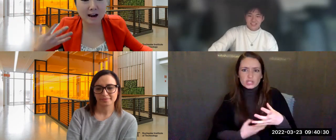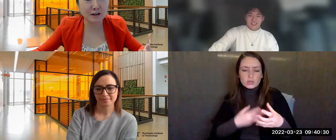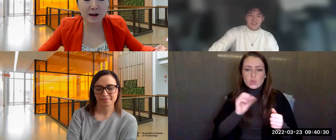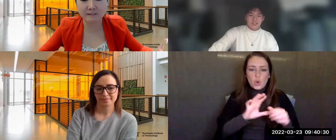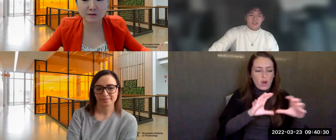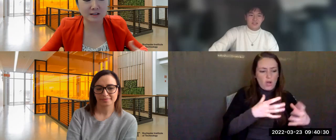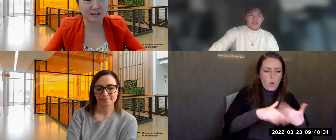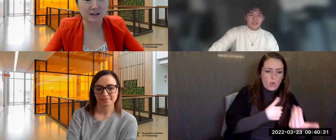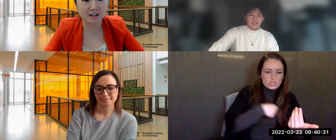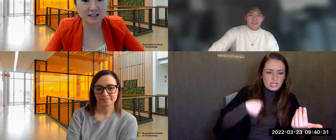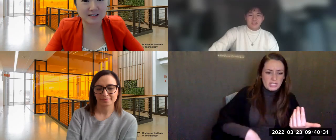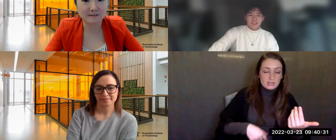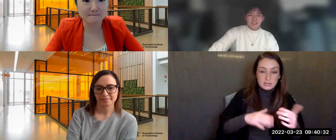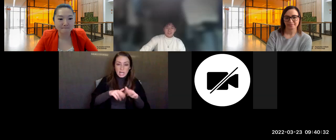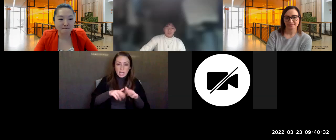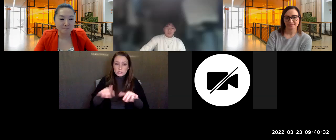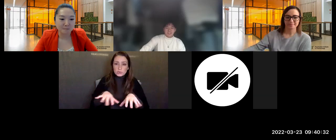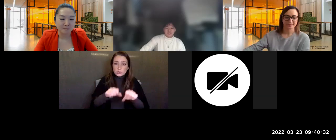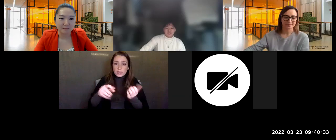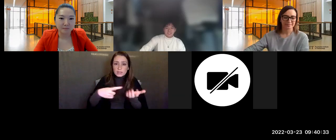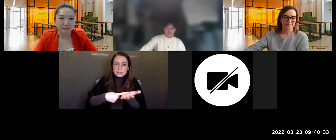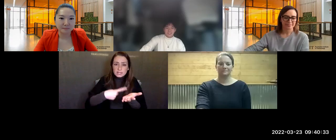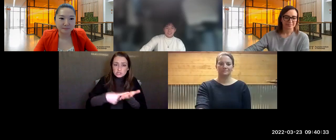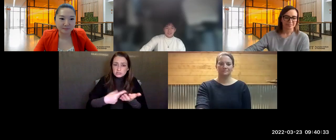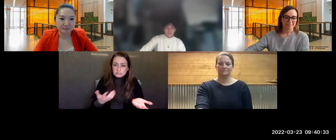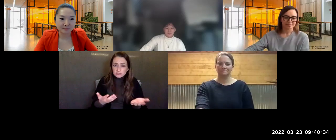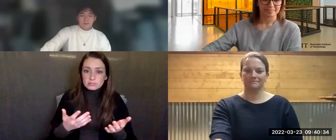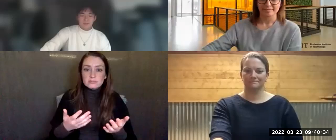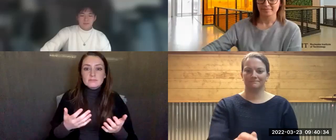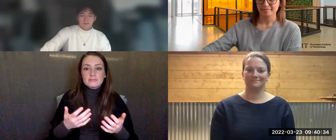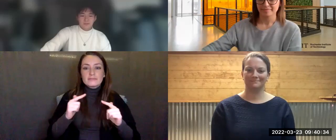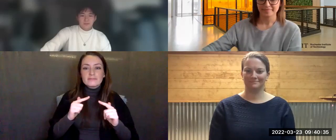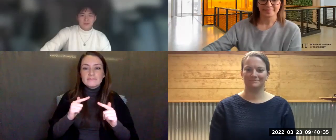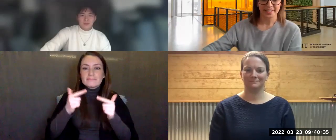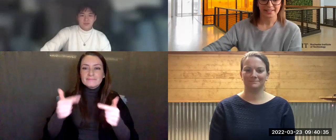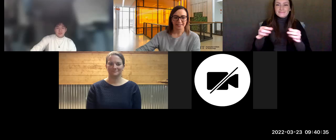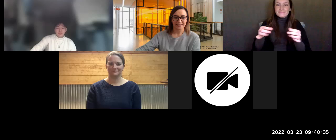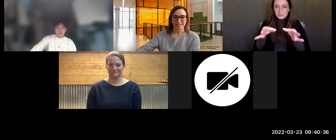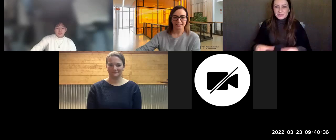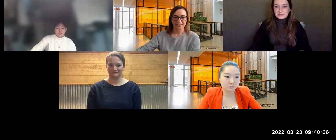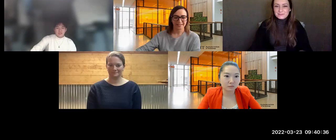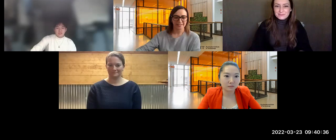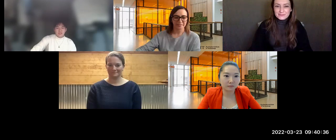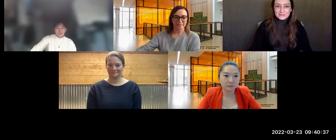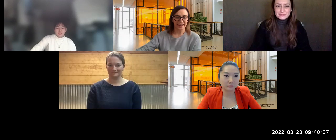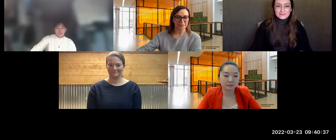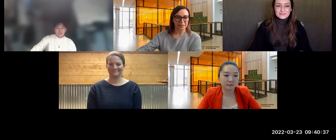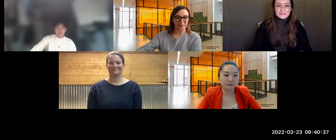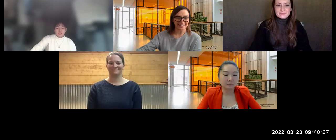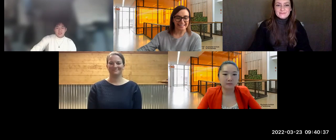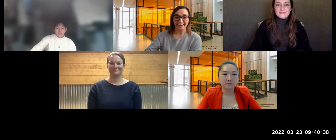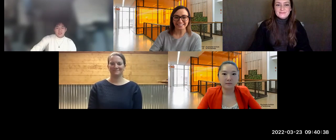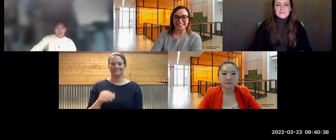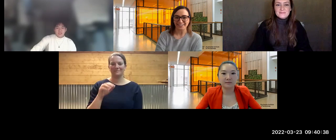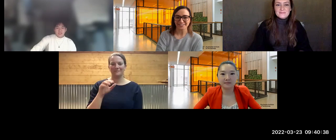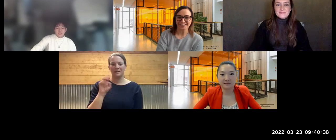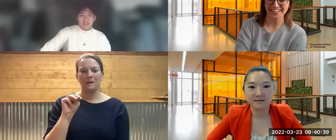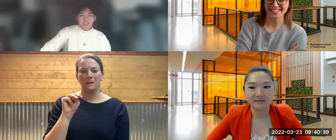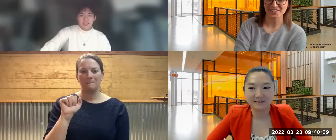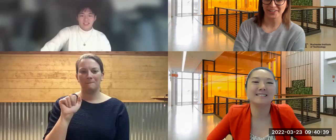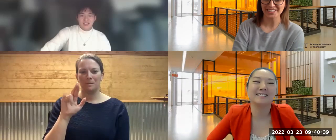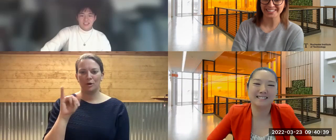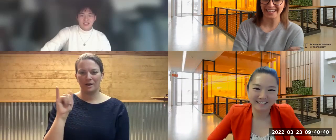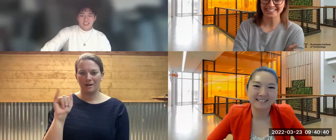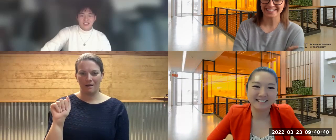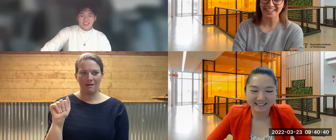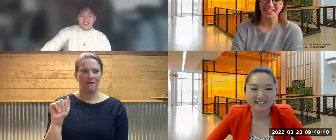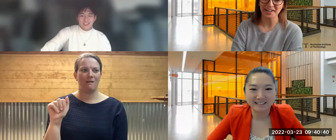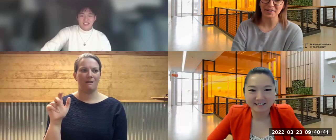How do you have those discussions? I have to be honest I haven't encountered that situation yet?